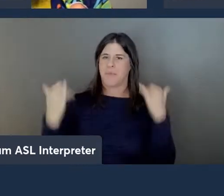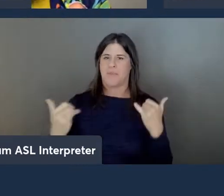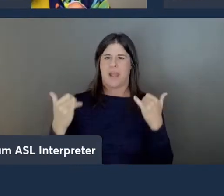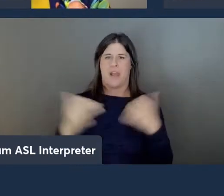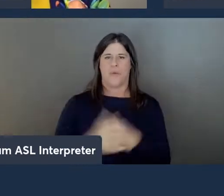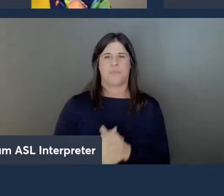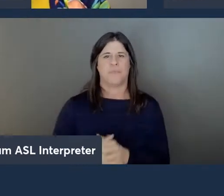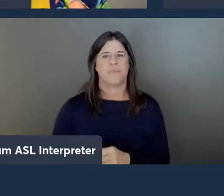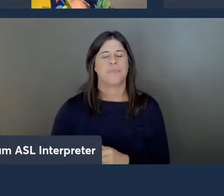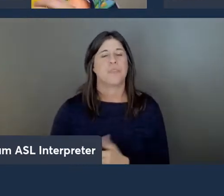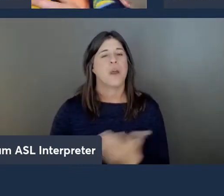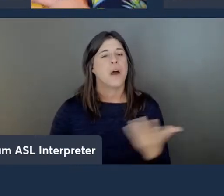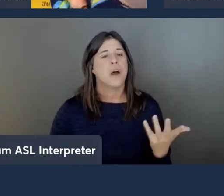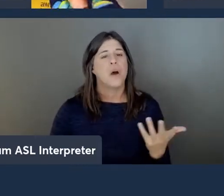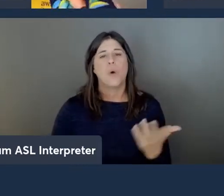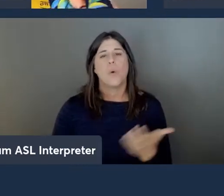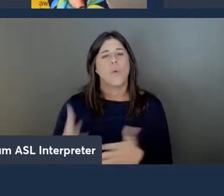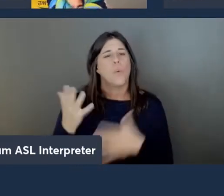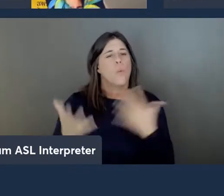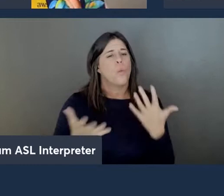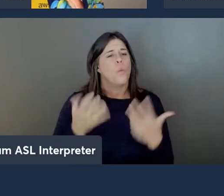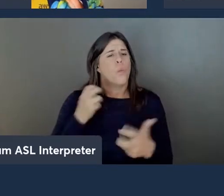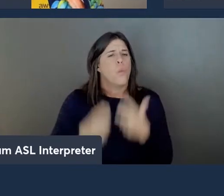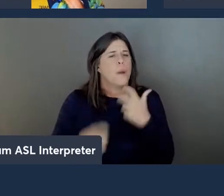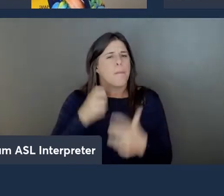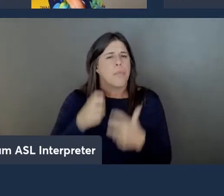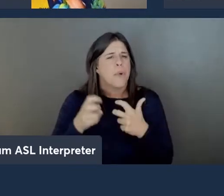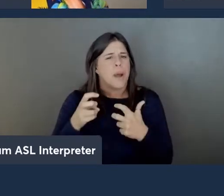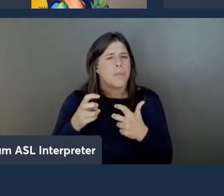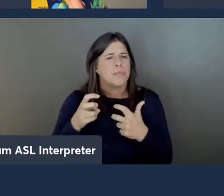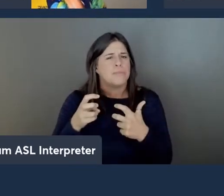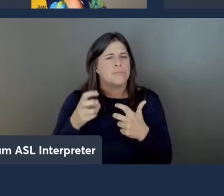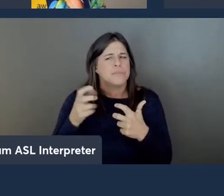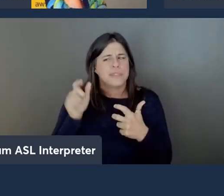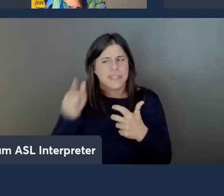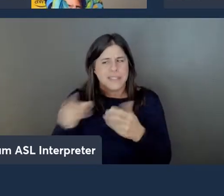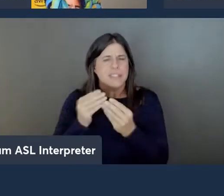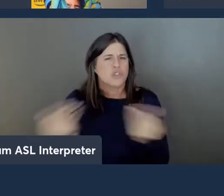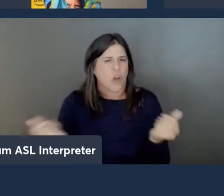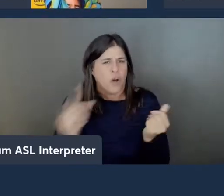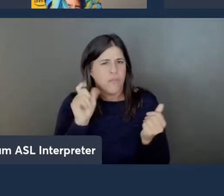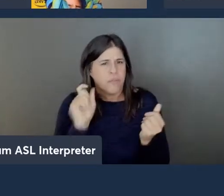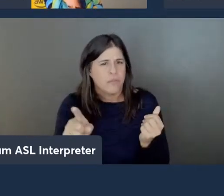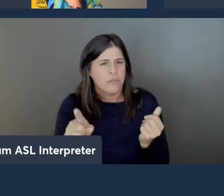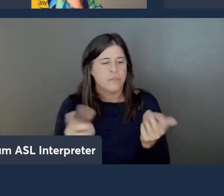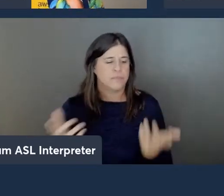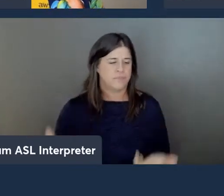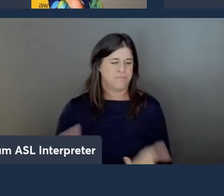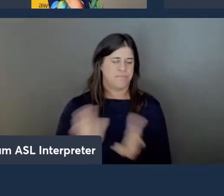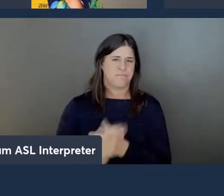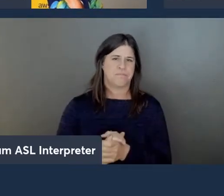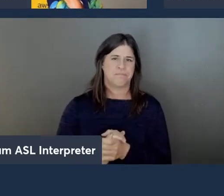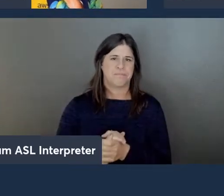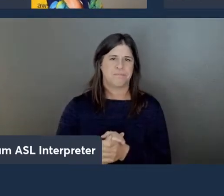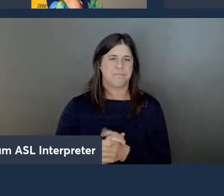Awesome, what kind of problems this Evidently solve? Well, it's designed to help